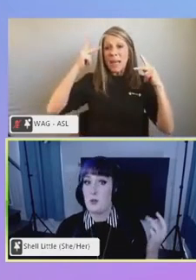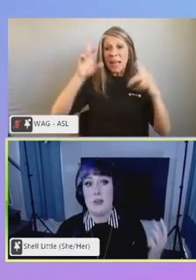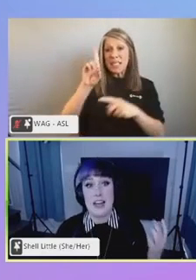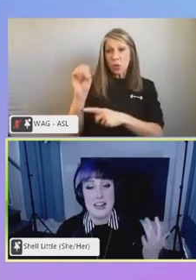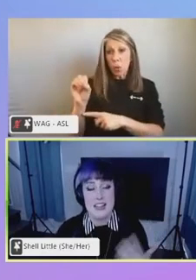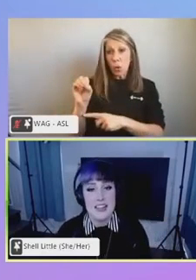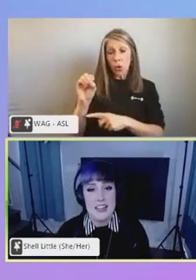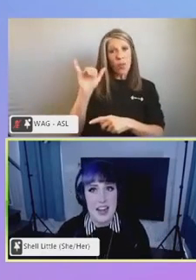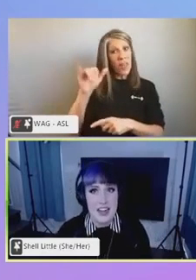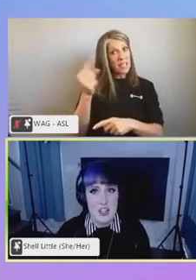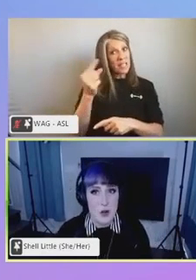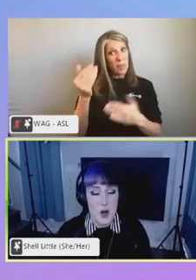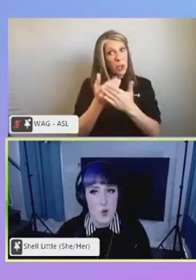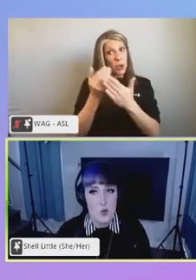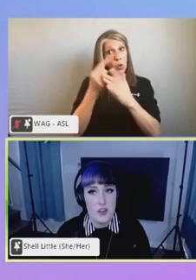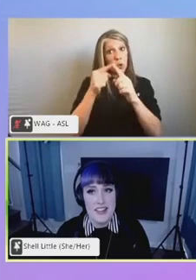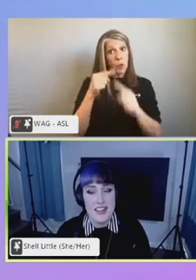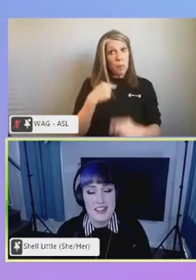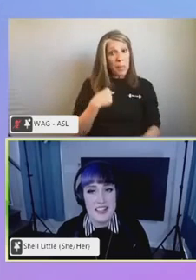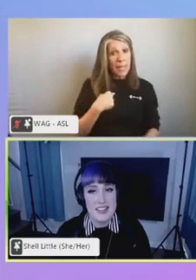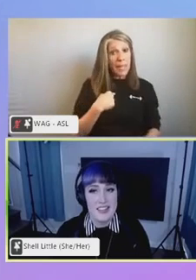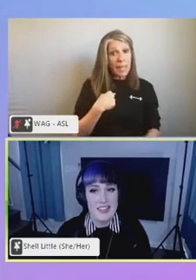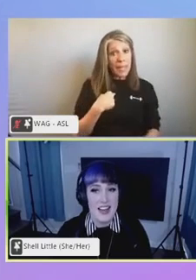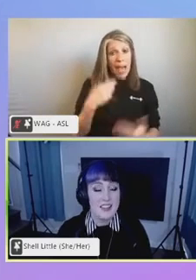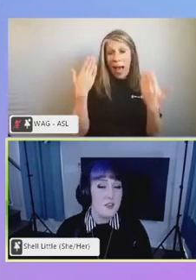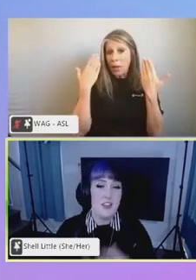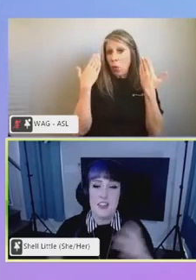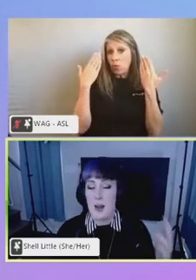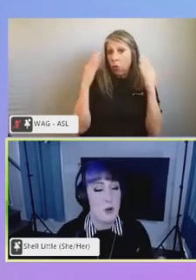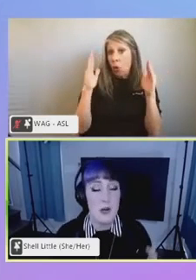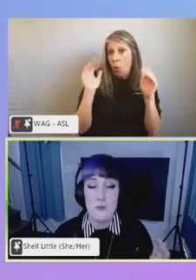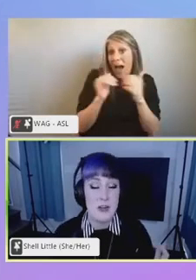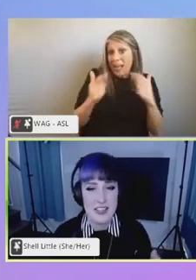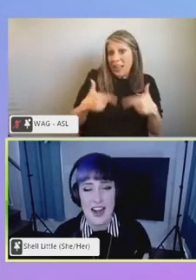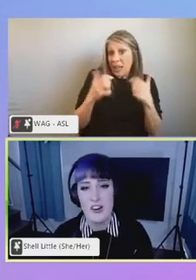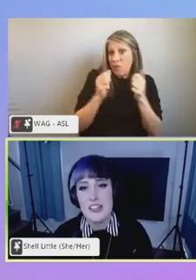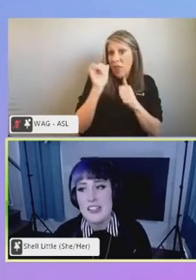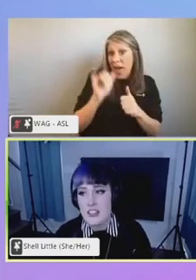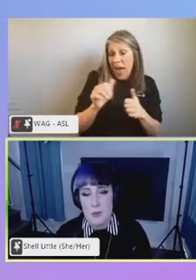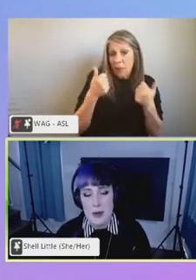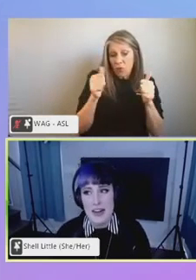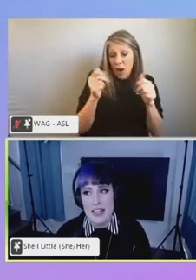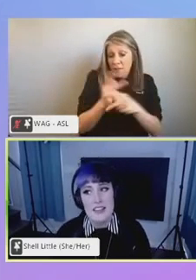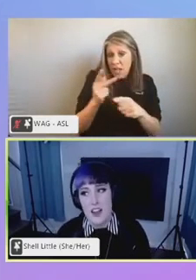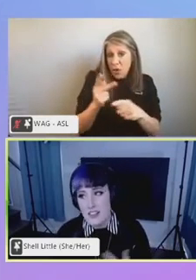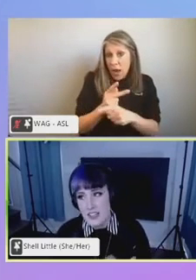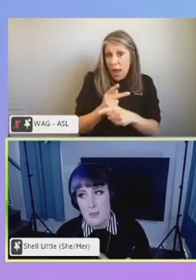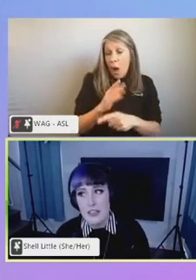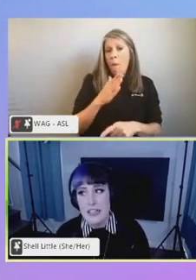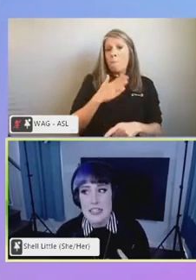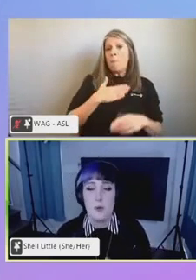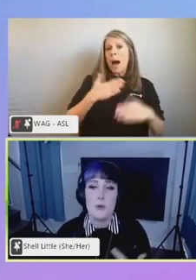bleeds into your real life. So due to my job and the continued stress and pressure, I developed a panic disorder, which is something that is new to me. I don't